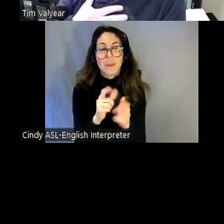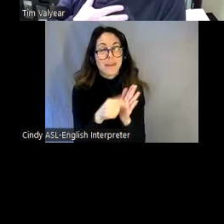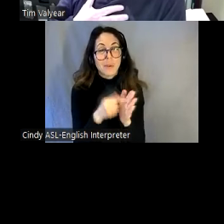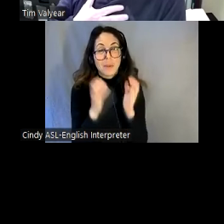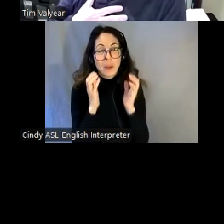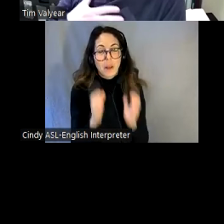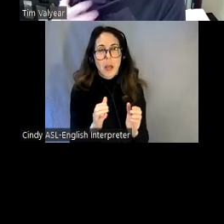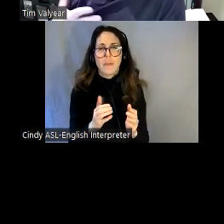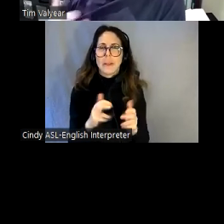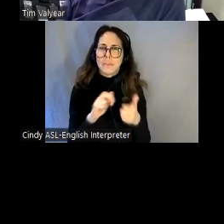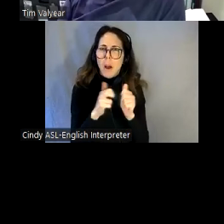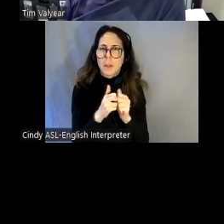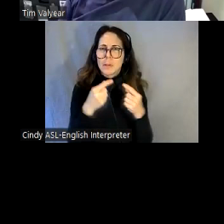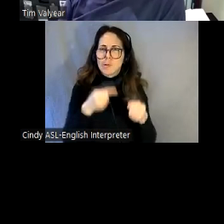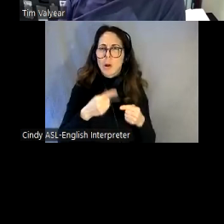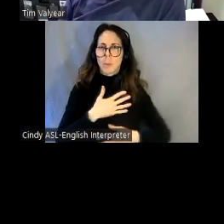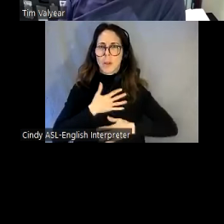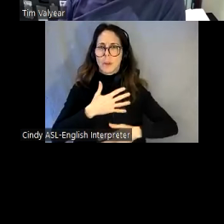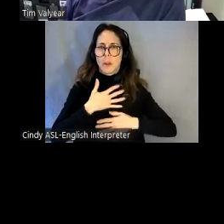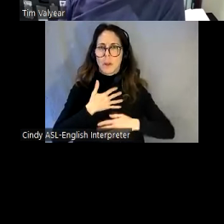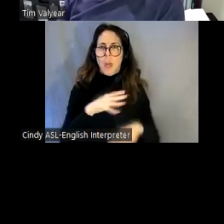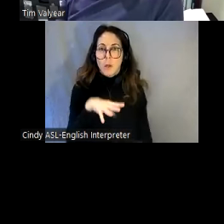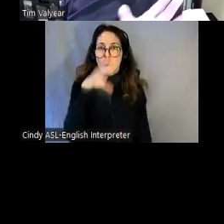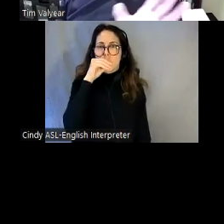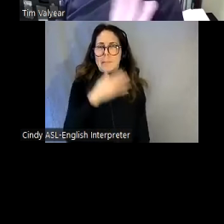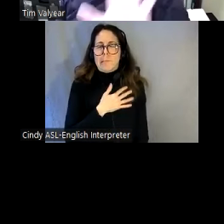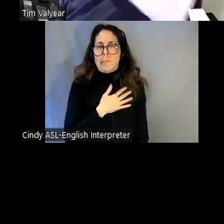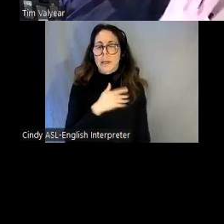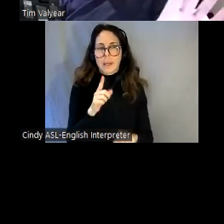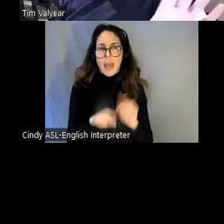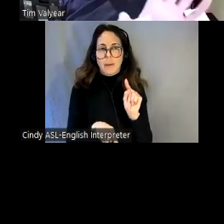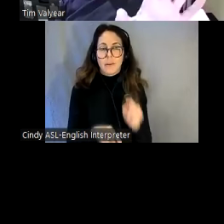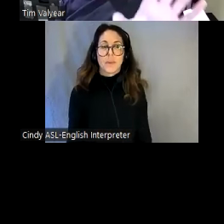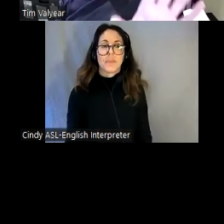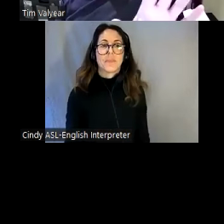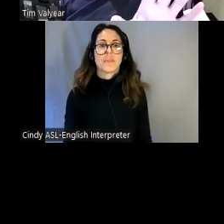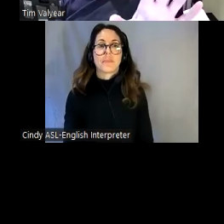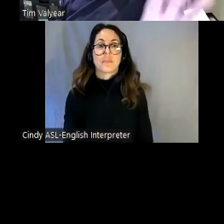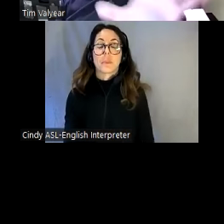the products, again, be sensitive